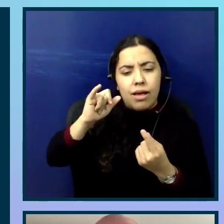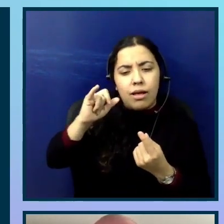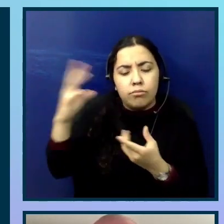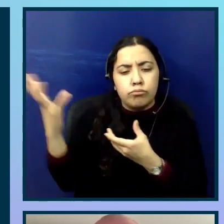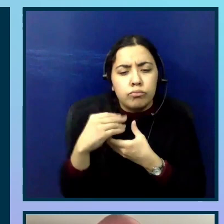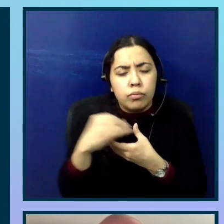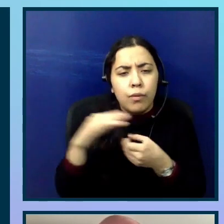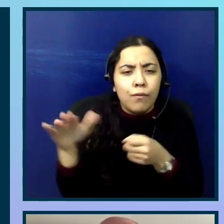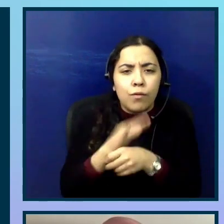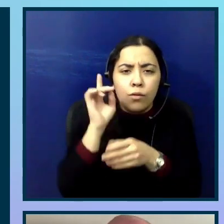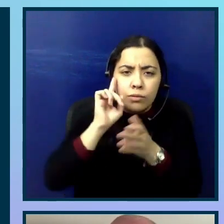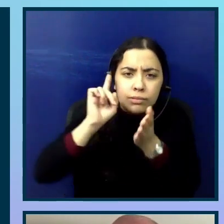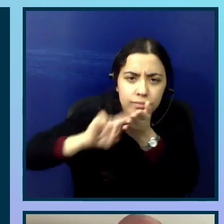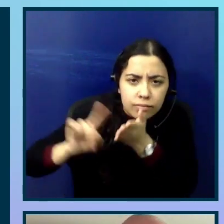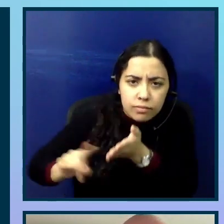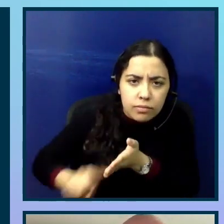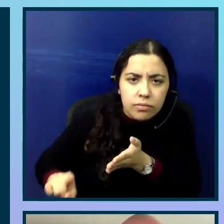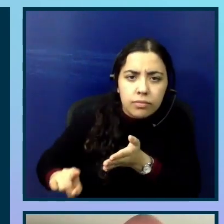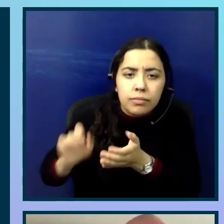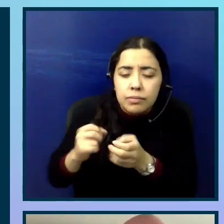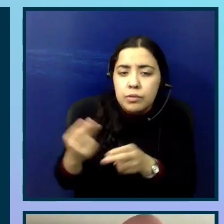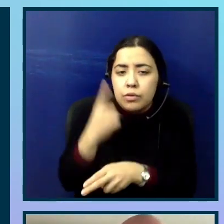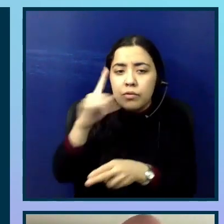And that can be used for a sort of evaluation.